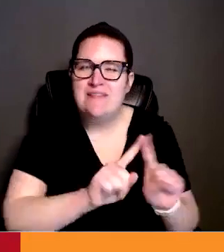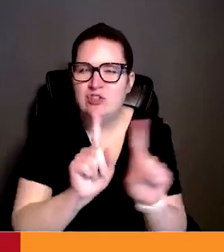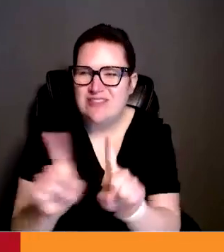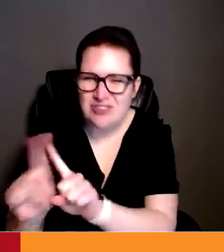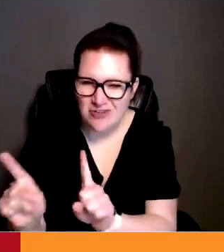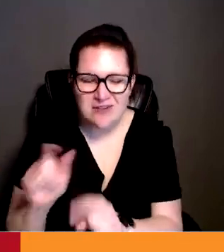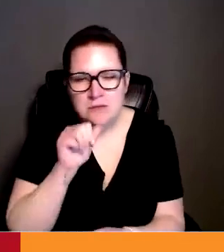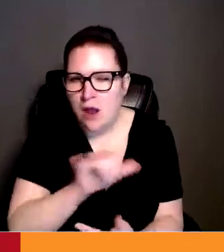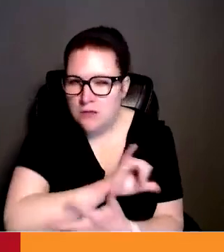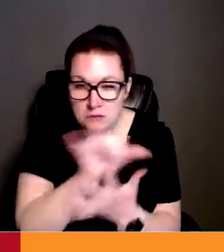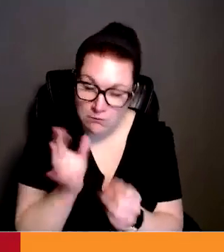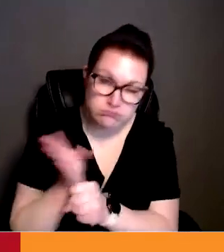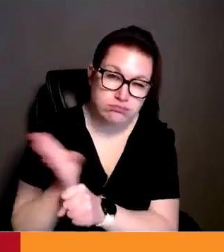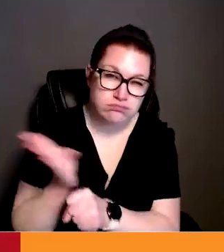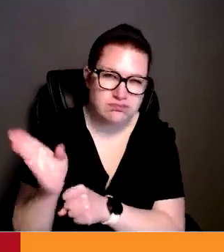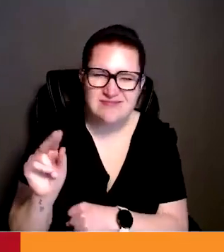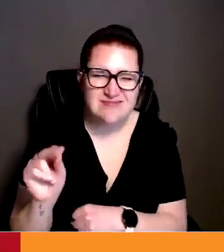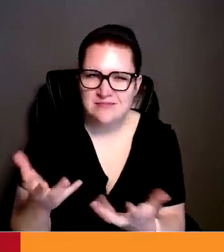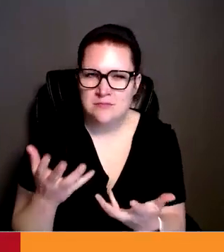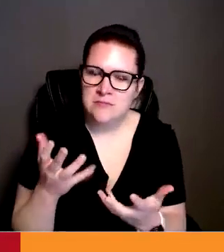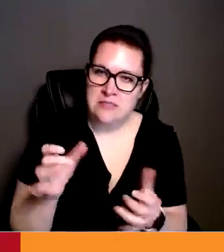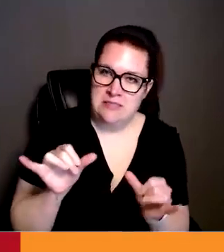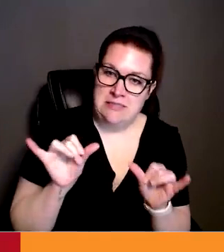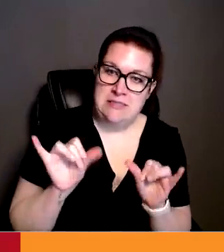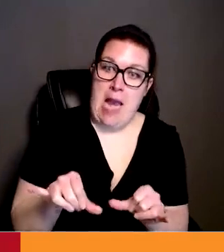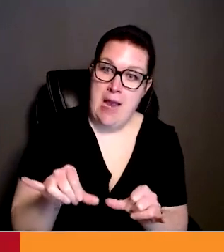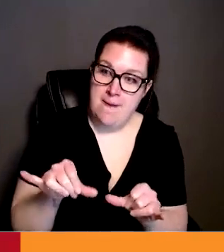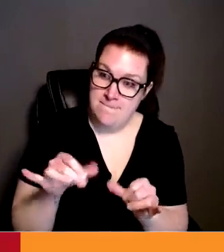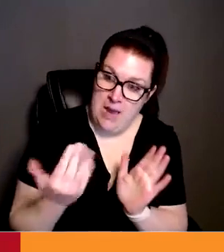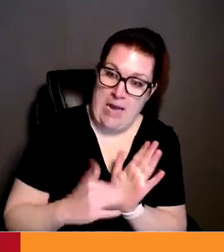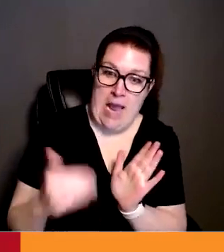So, we don't want multiple submissions that are the same idea, same solution.